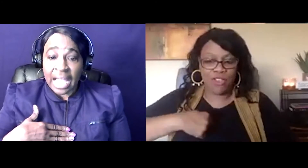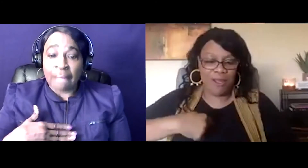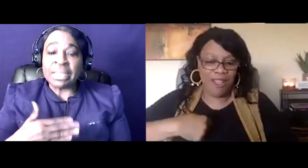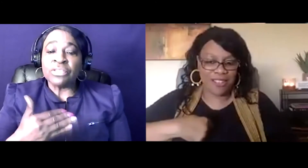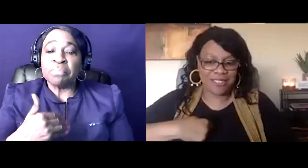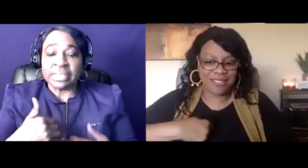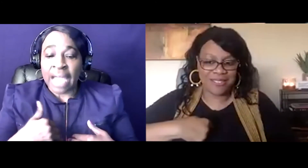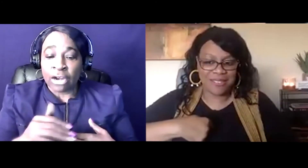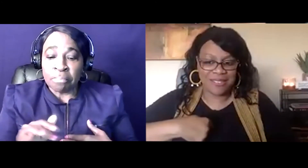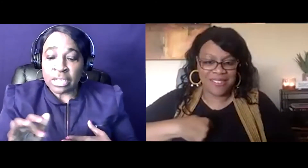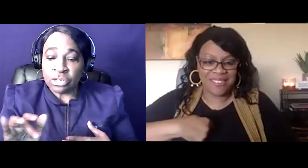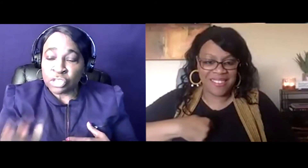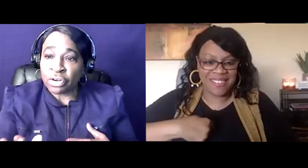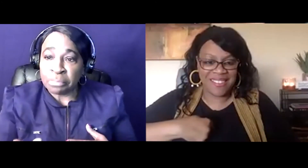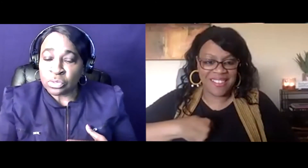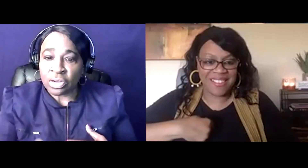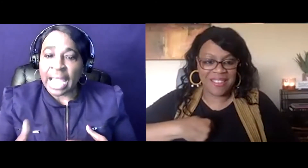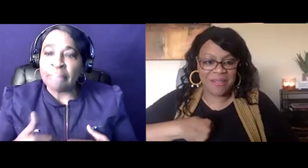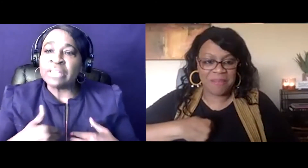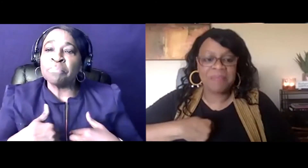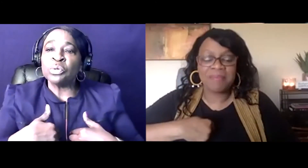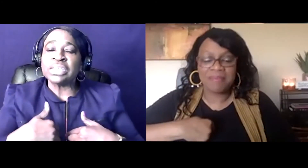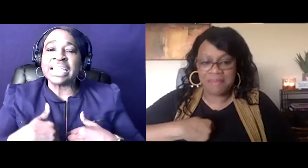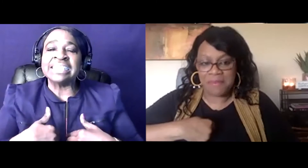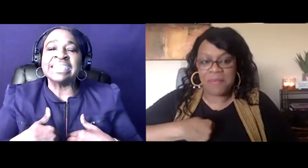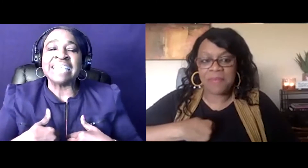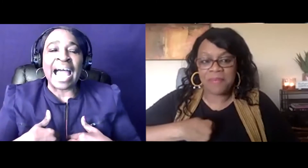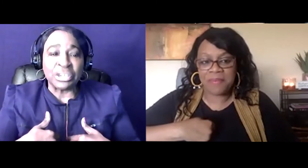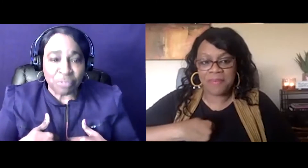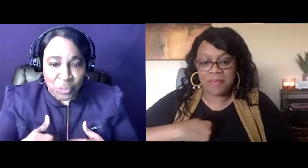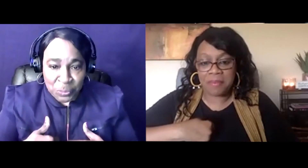I mean I don't mean you turn the music on. I mean the music inside of you.